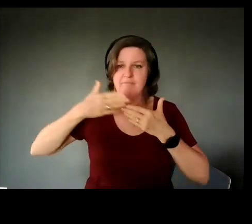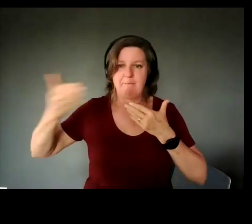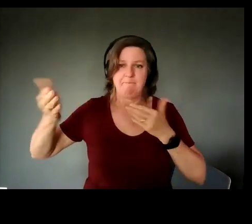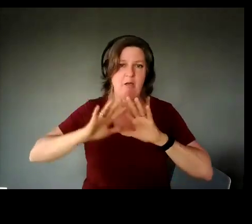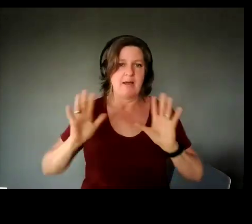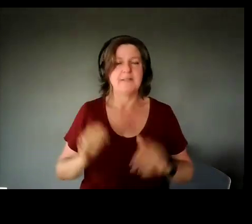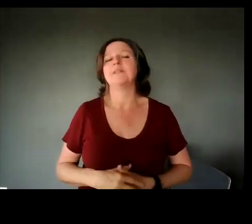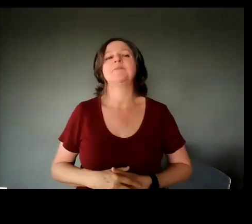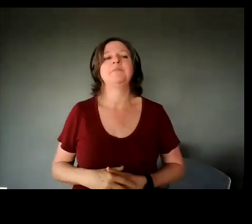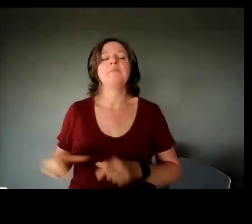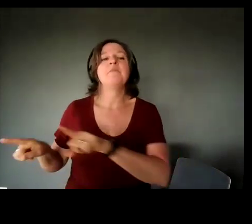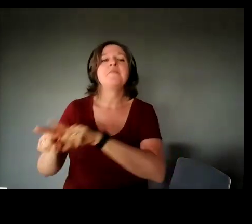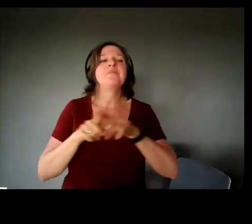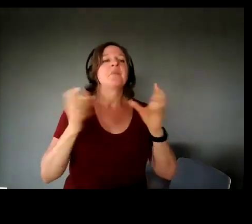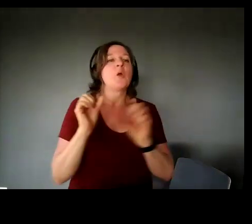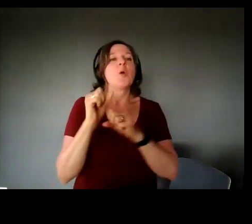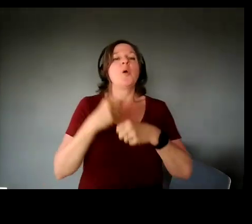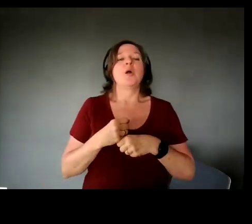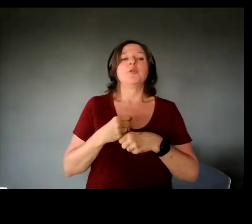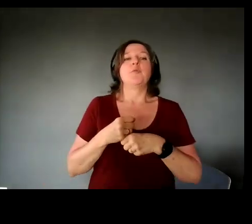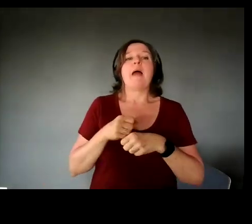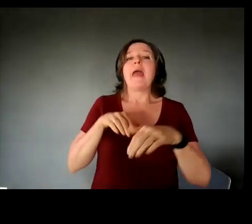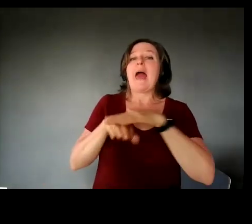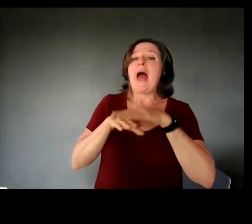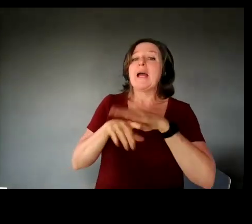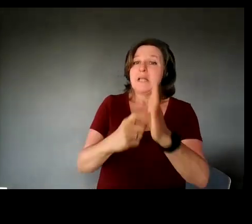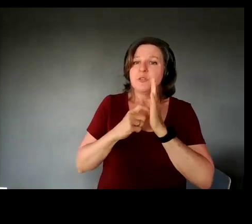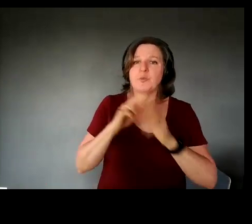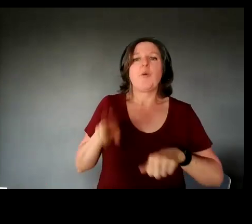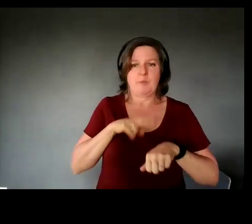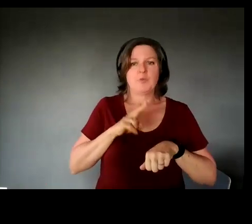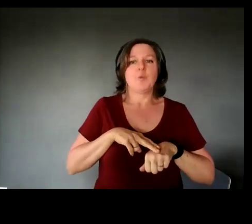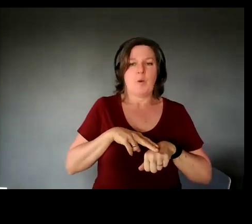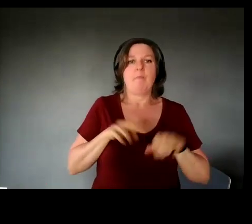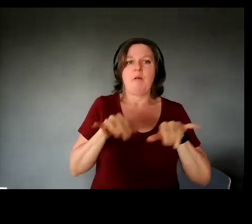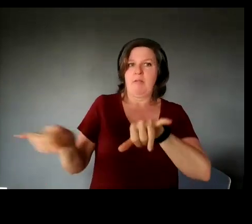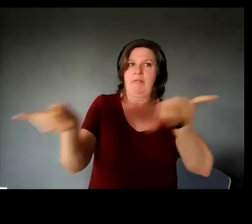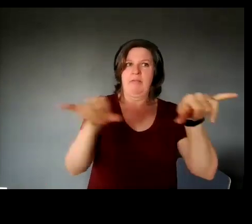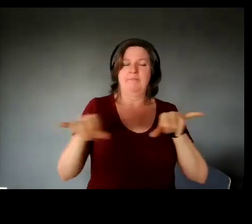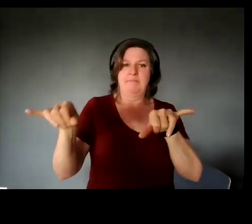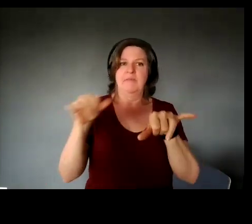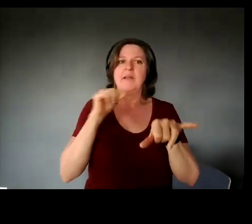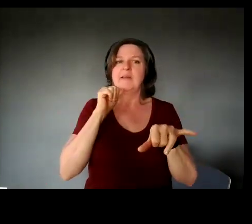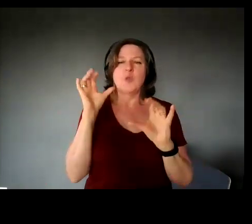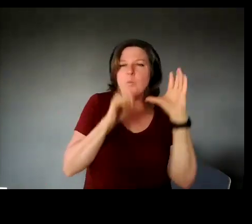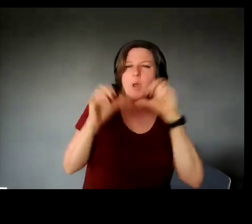We also want to normalize access requirements and not assuming what Disabled people can or cannot do.